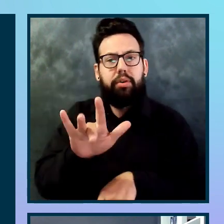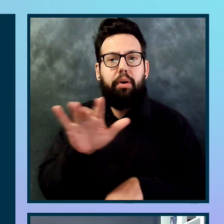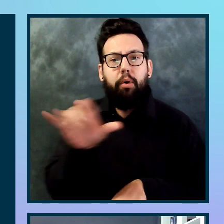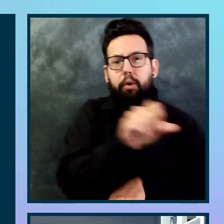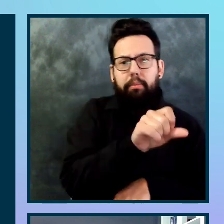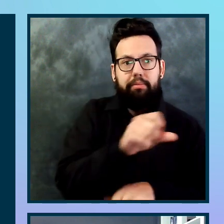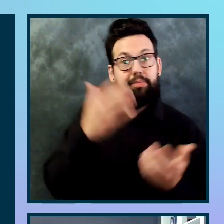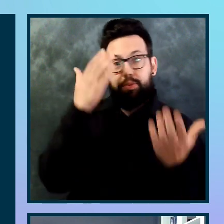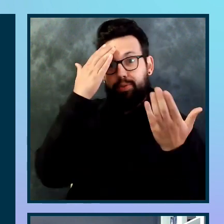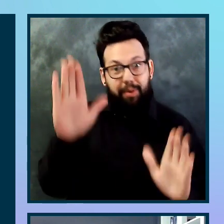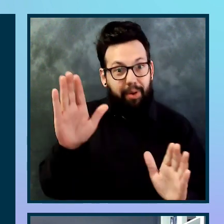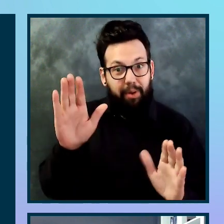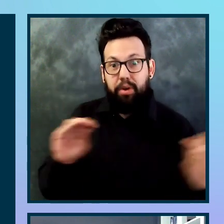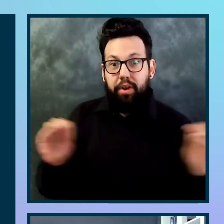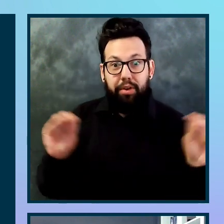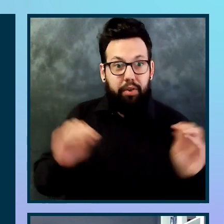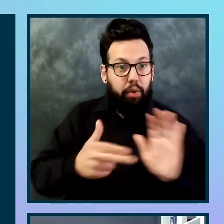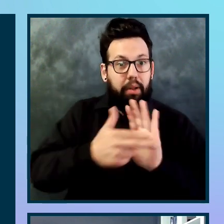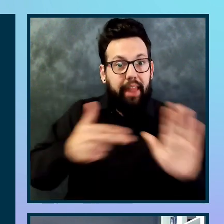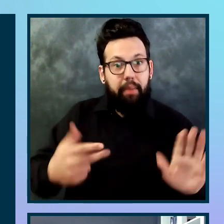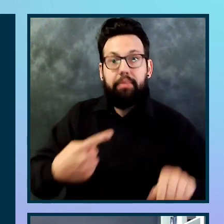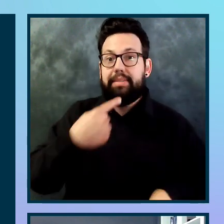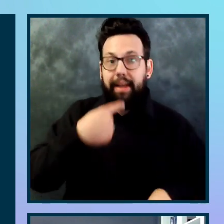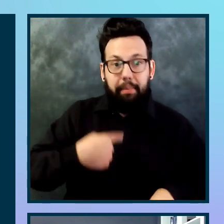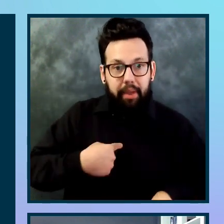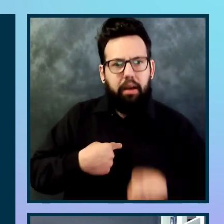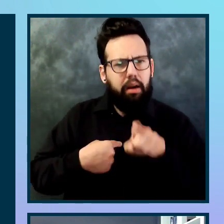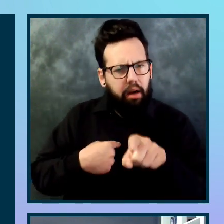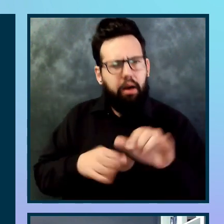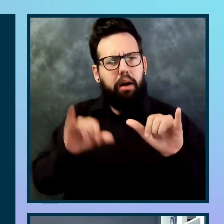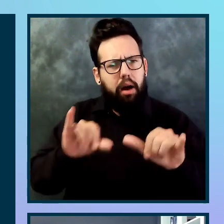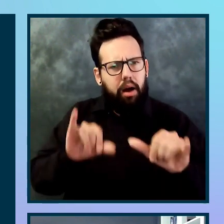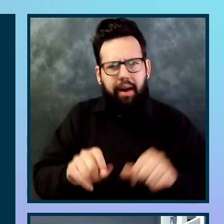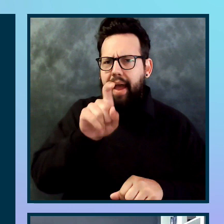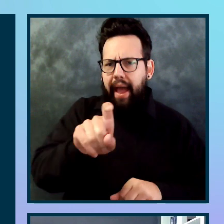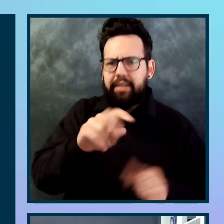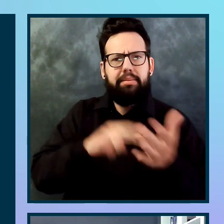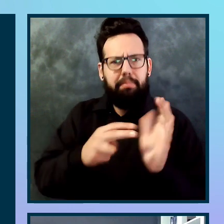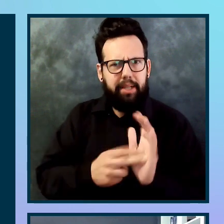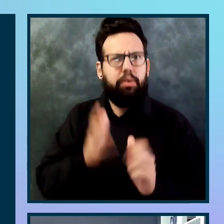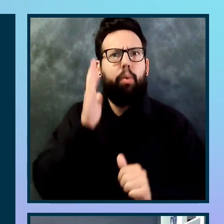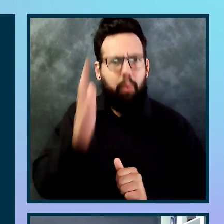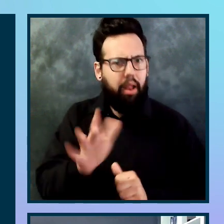Like there there's no label to let me know that that X, circle with an X is a clear the form. Screen readers won't even know that